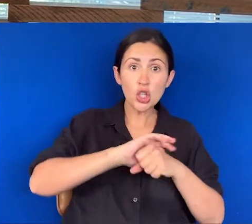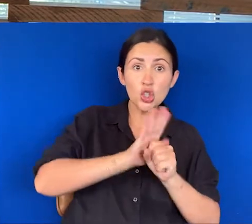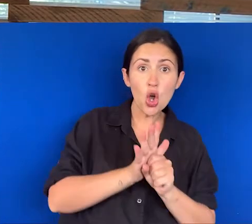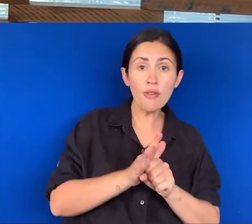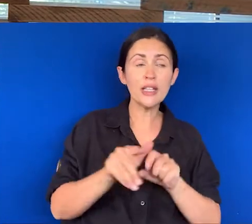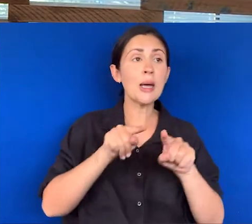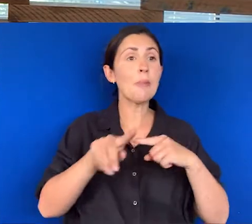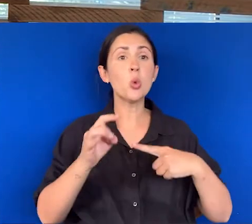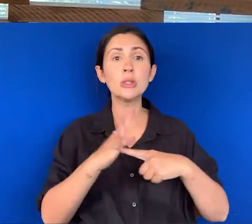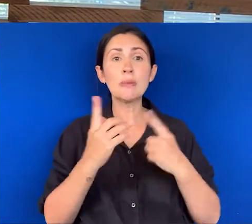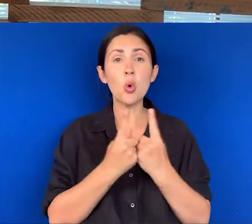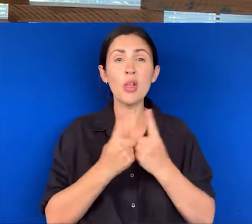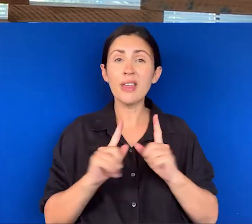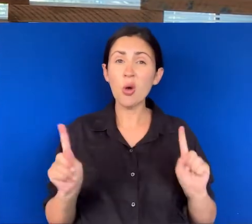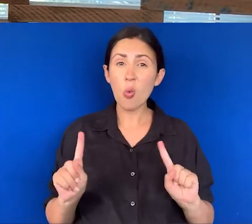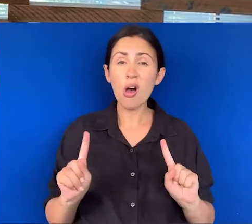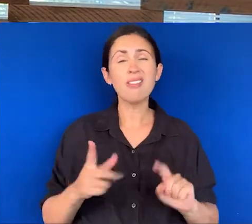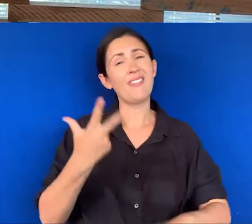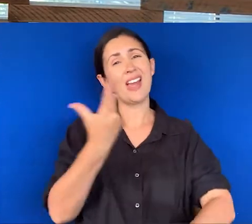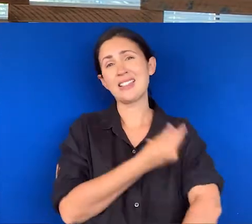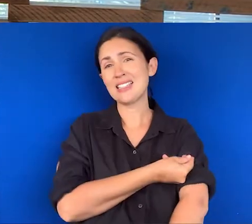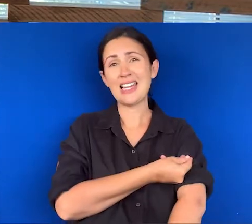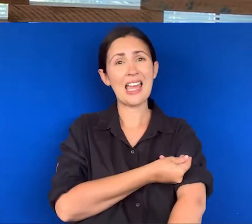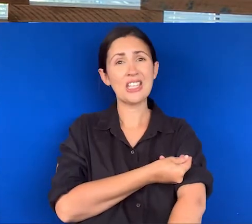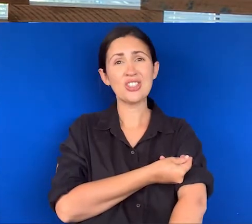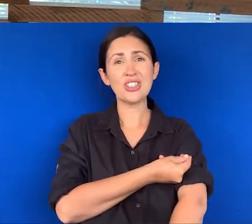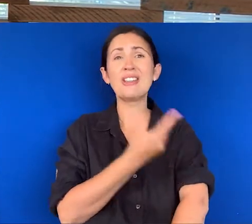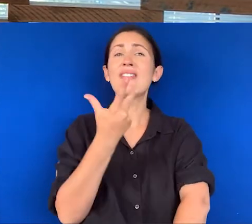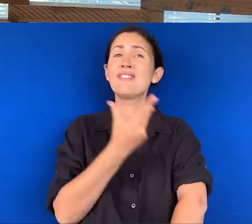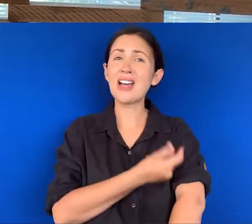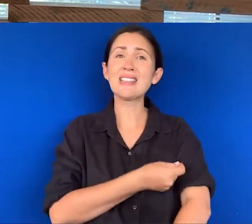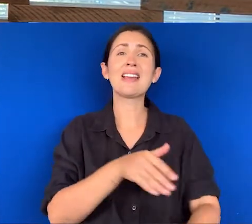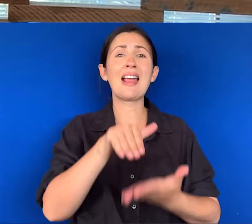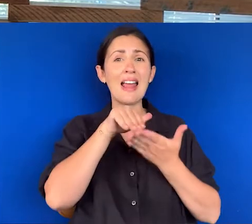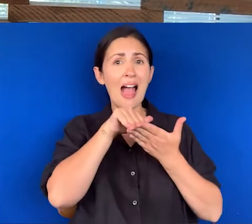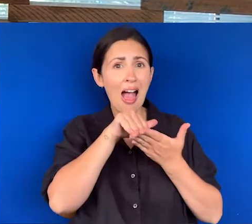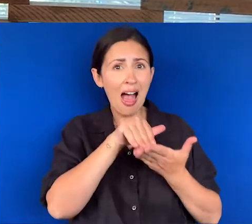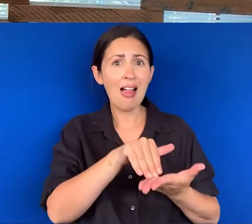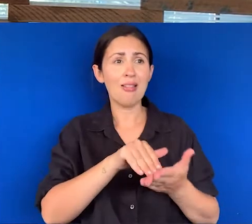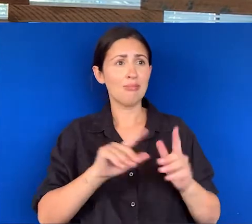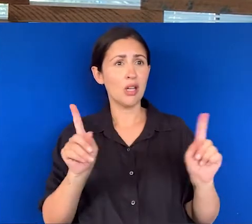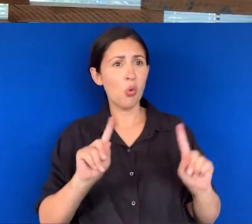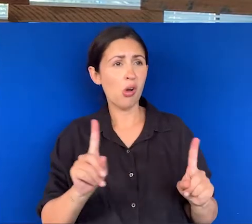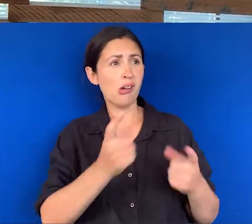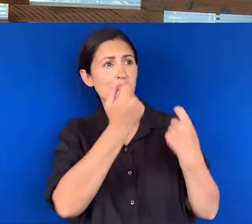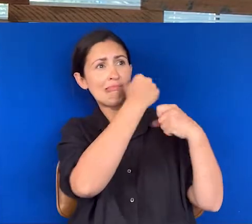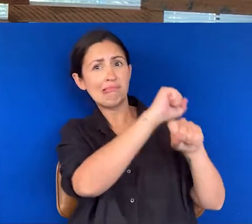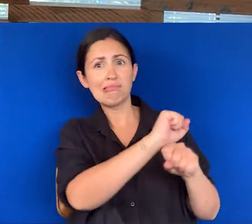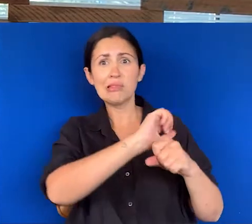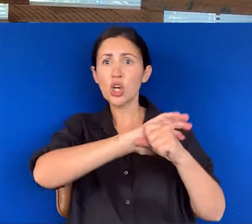We know vaccine provides good protection against severe disease, hospitalisation and death,